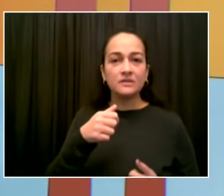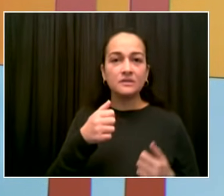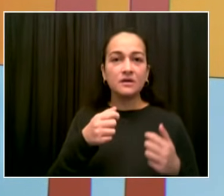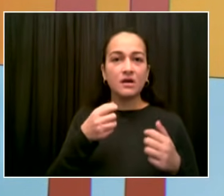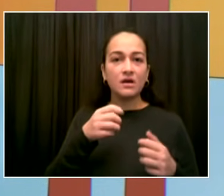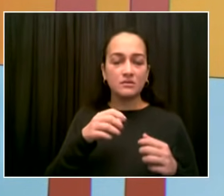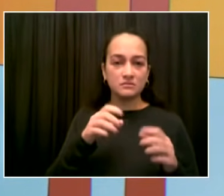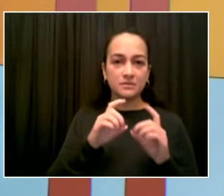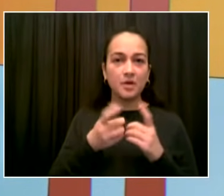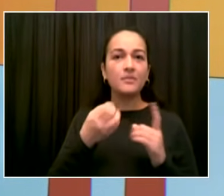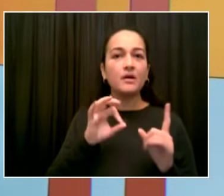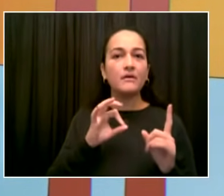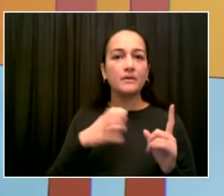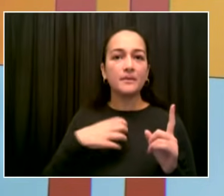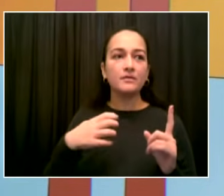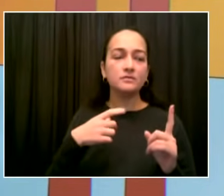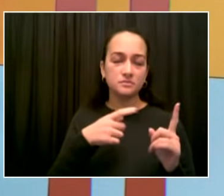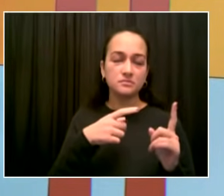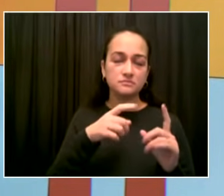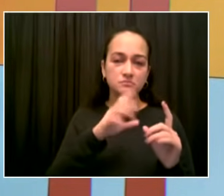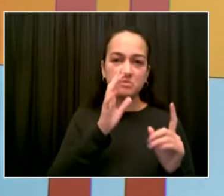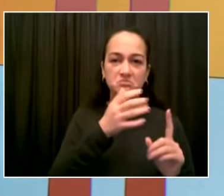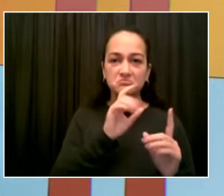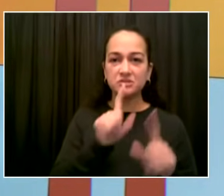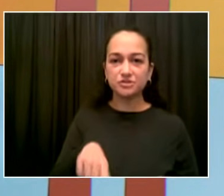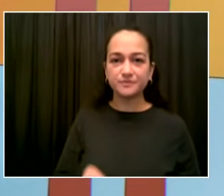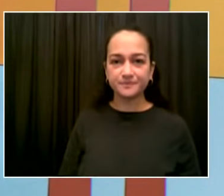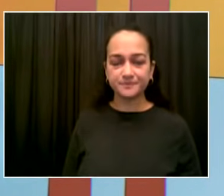LAW DEPARTMENT, RICHARD DEARING, WHO HAS ARGUED